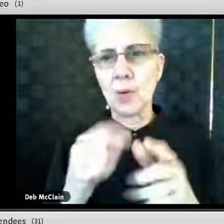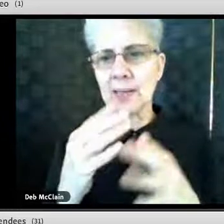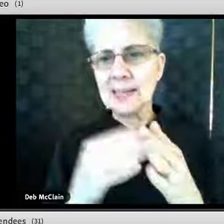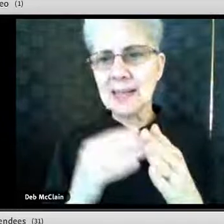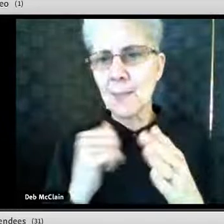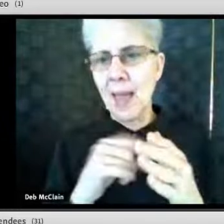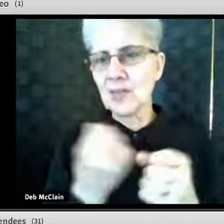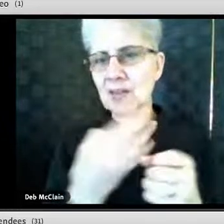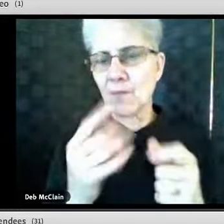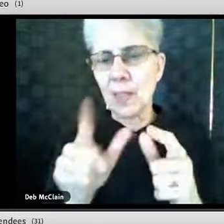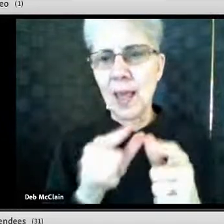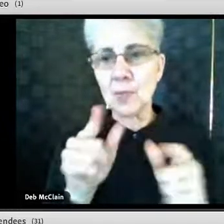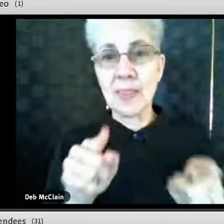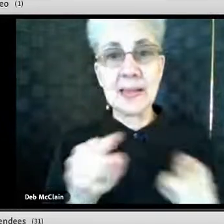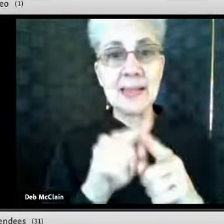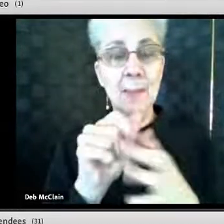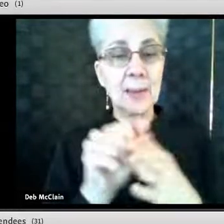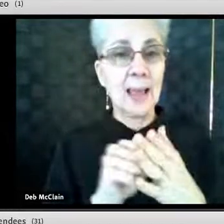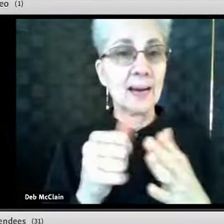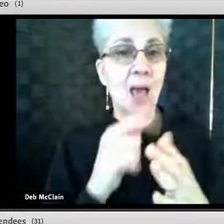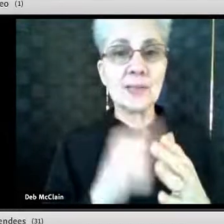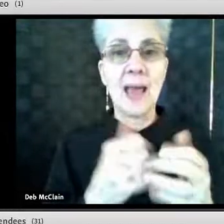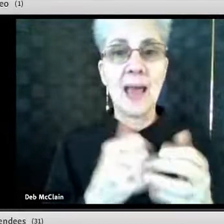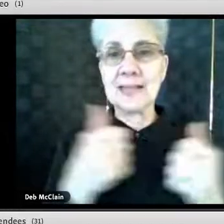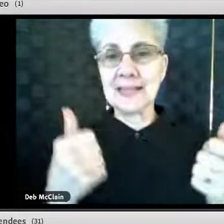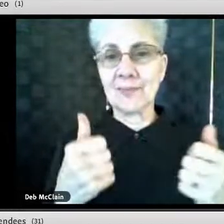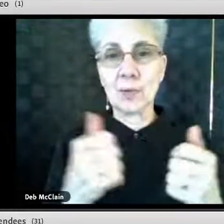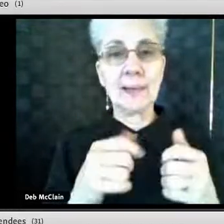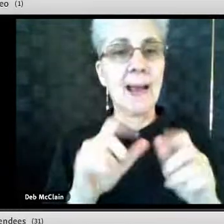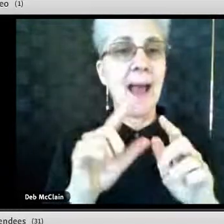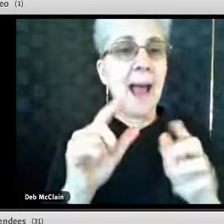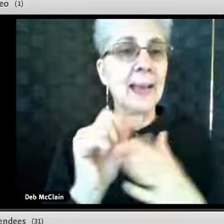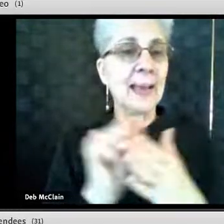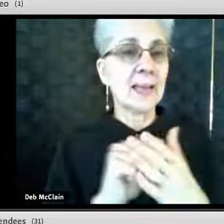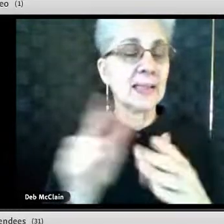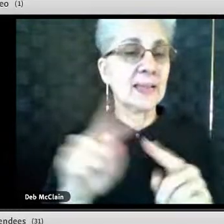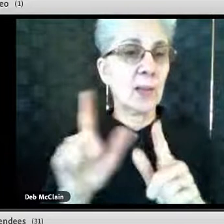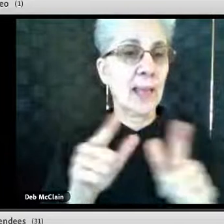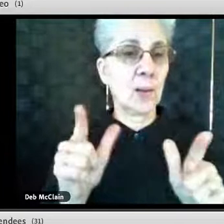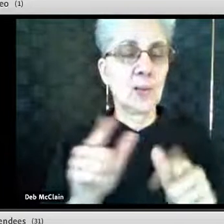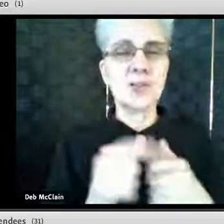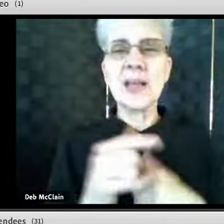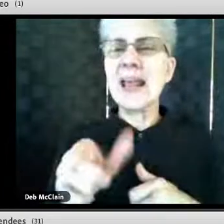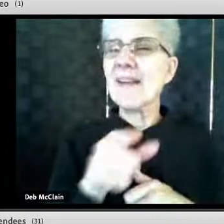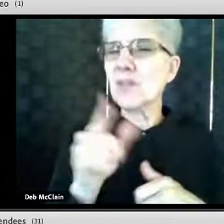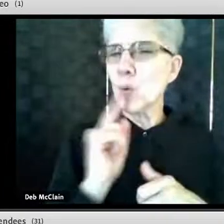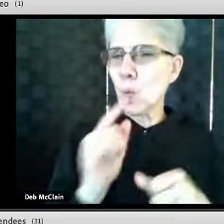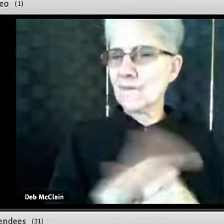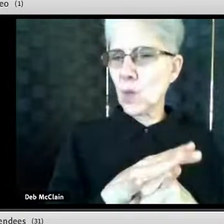I've seen some libraries who post multiple languages in the same account and others who have entirely different accounts in that other language."